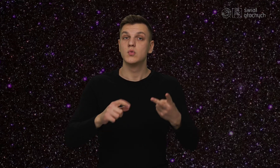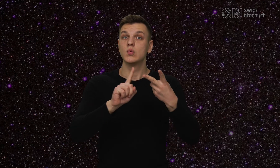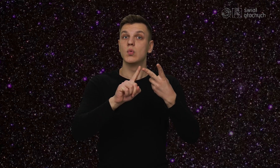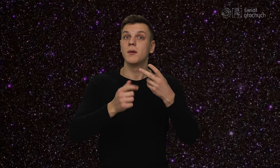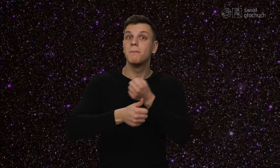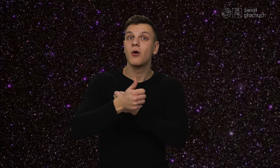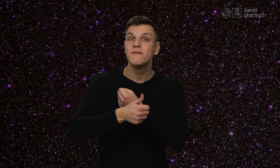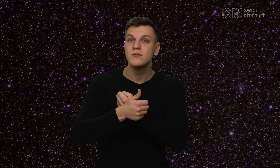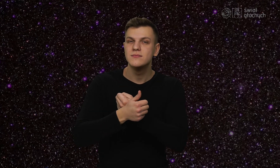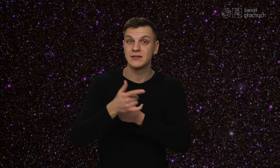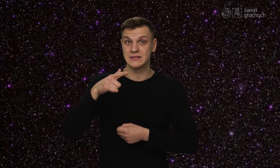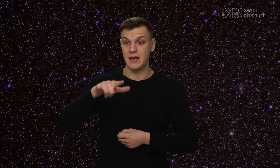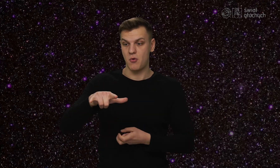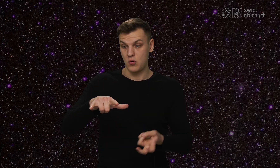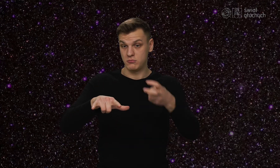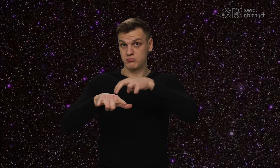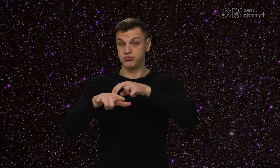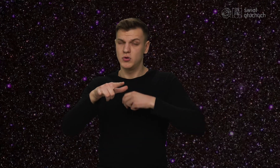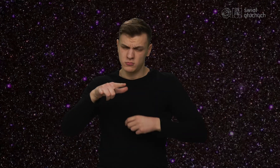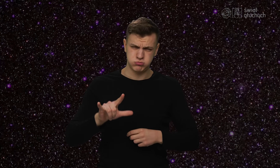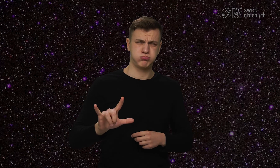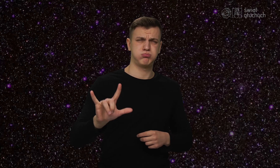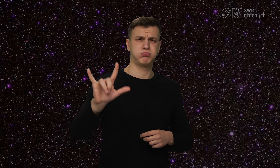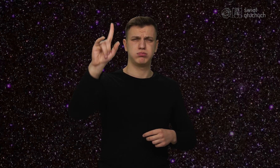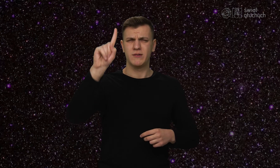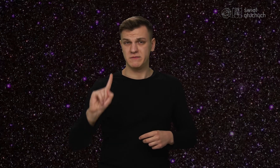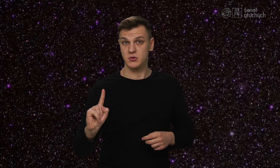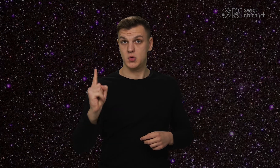And the second problem? How high do you have to fly to be said to be in space?